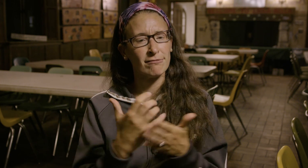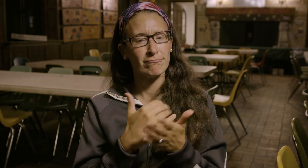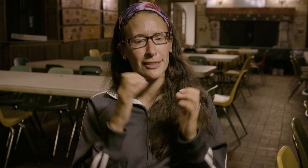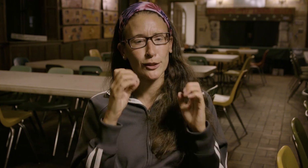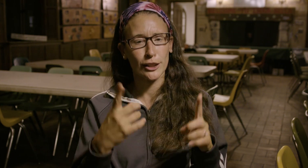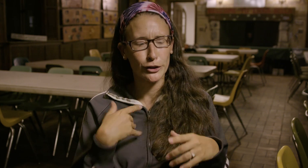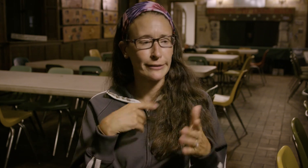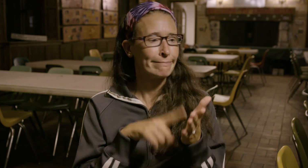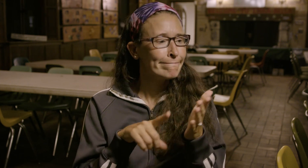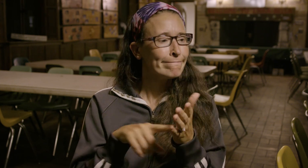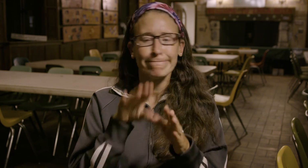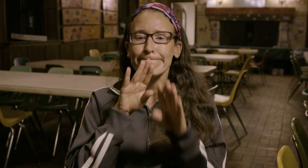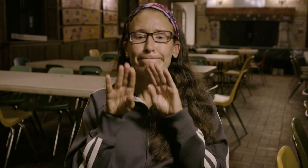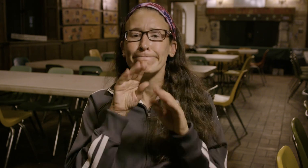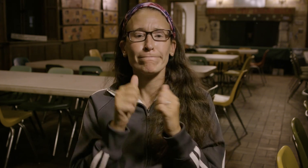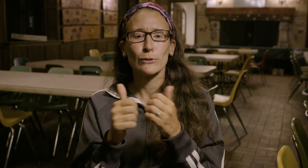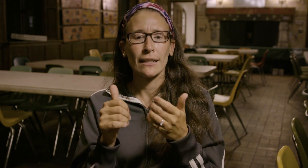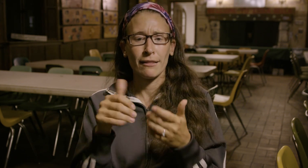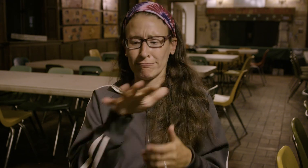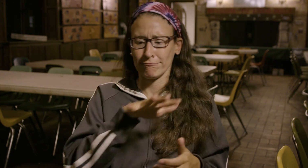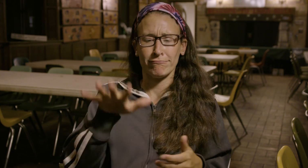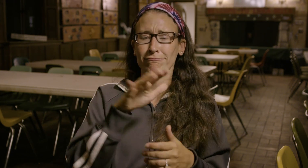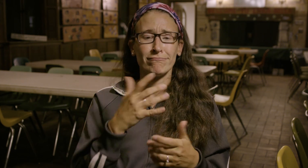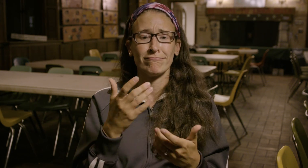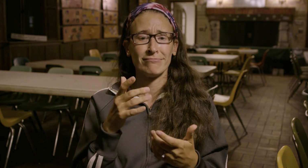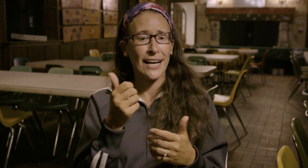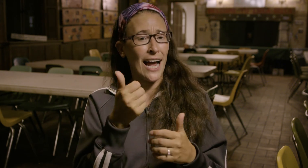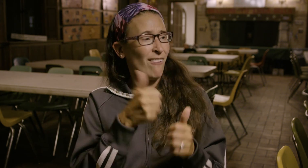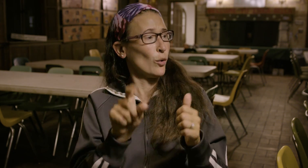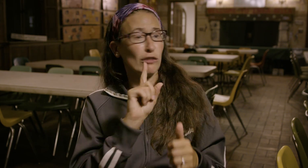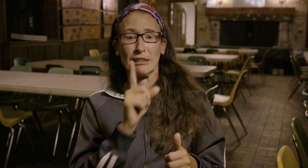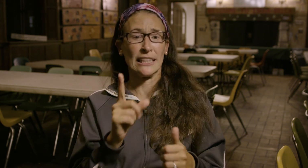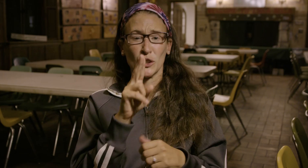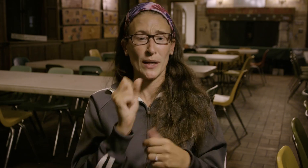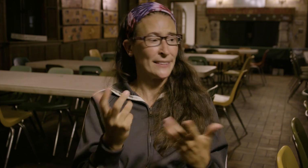she deserved education. He looked for ideas throughout the states but had no luck.